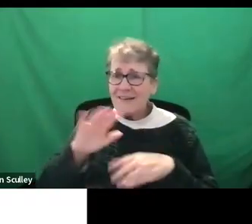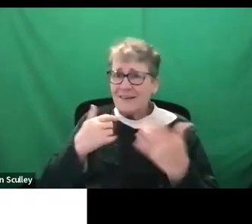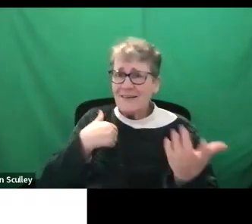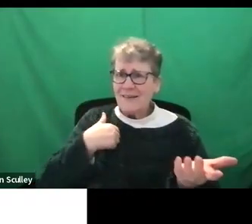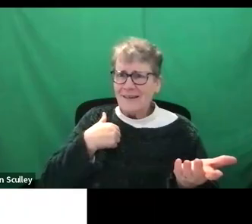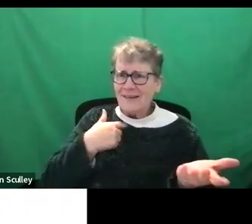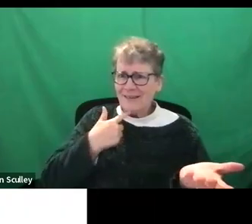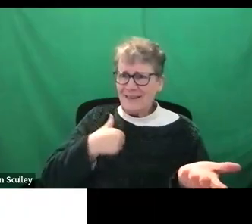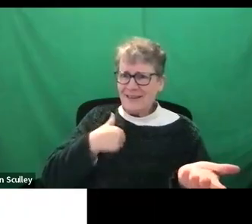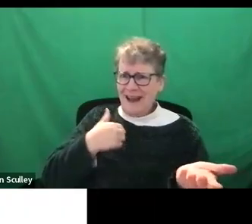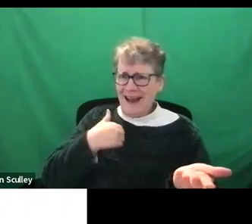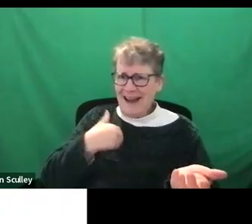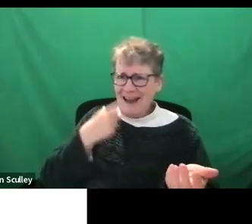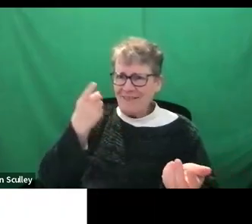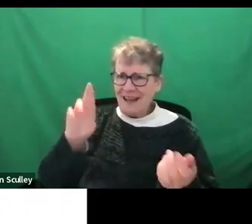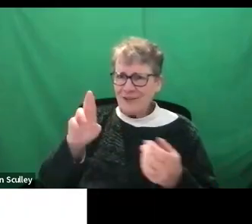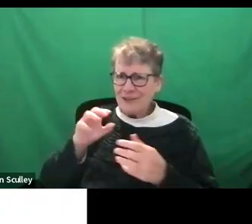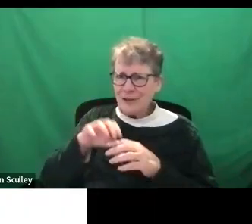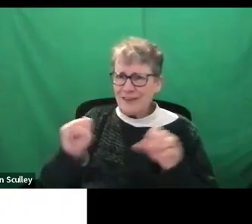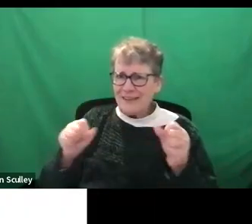that they are incapable of thriving.